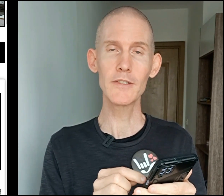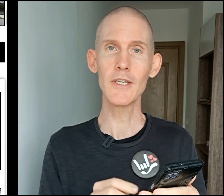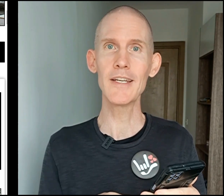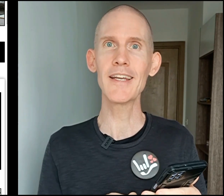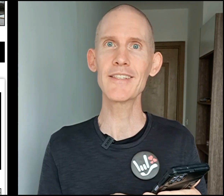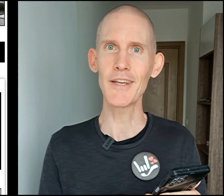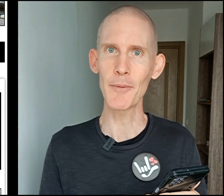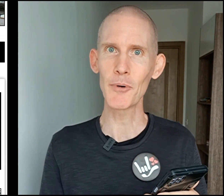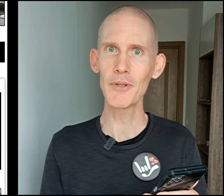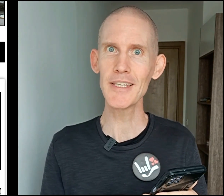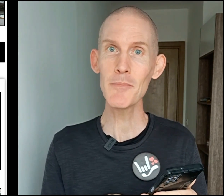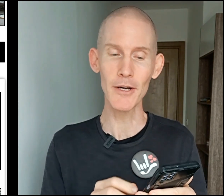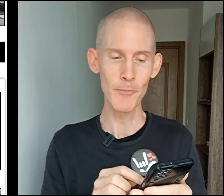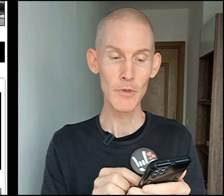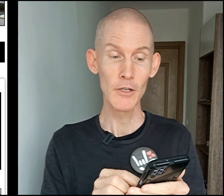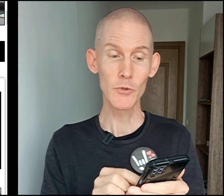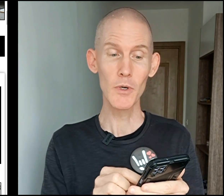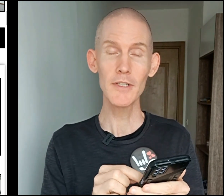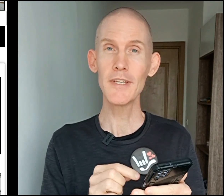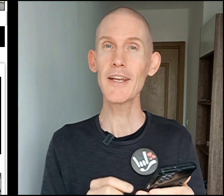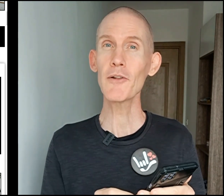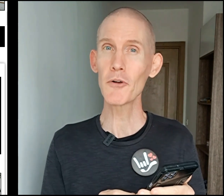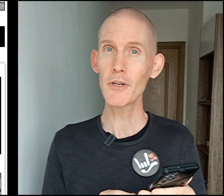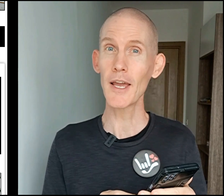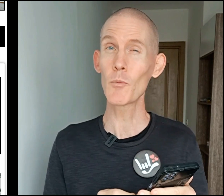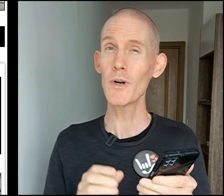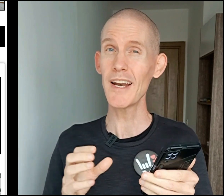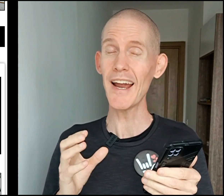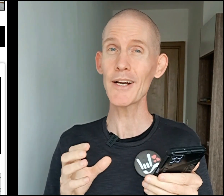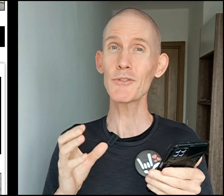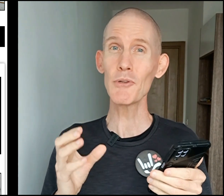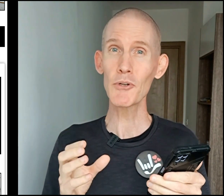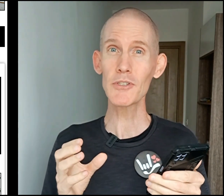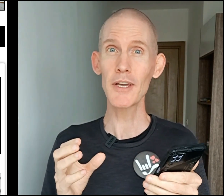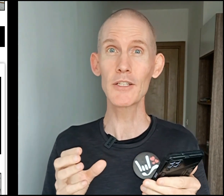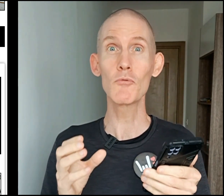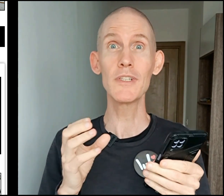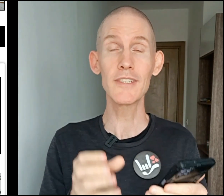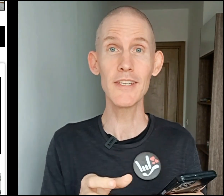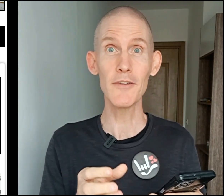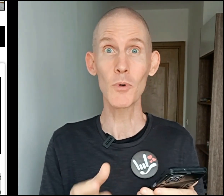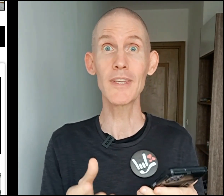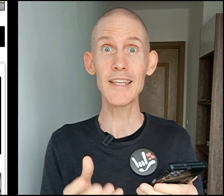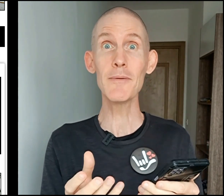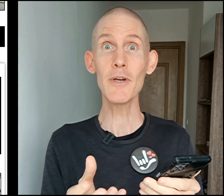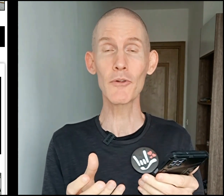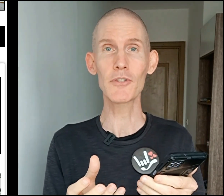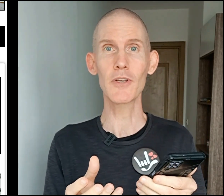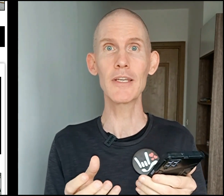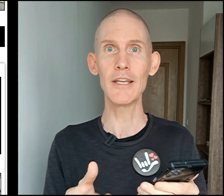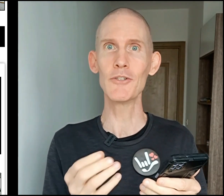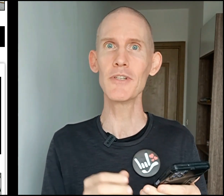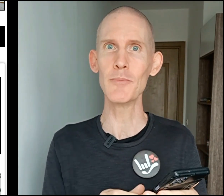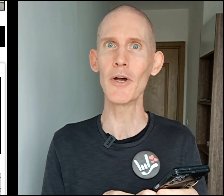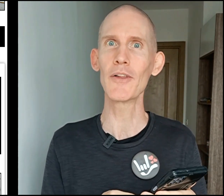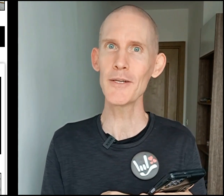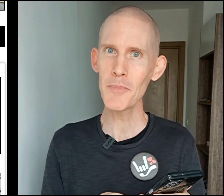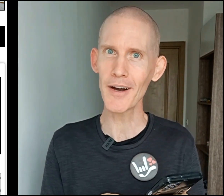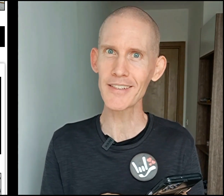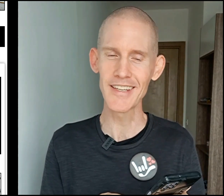or we can see an example email so we're going to take a look at what it actually looks like to receive what the email looks like in your email inbox